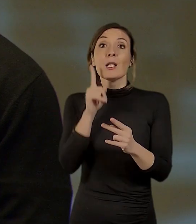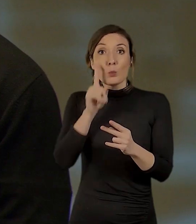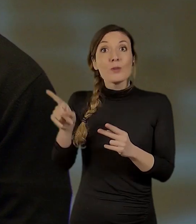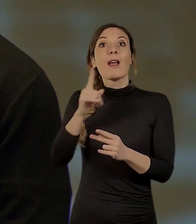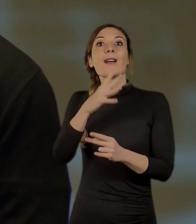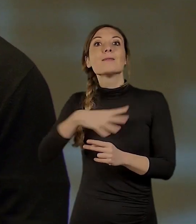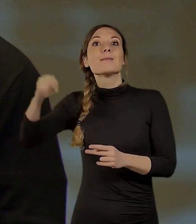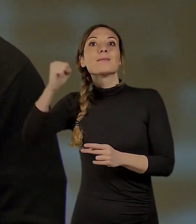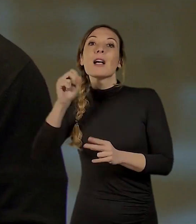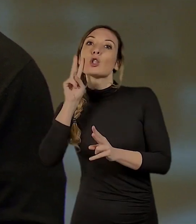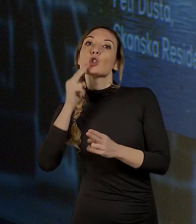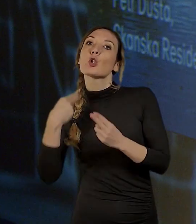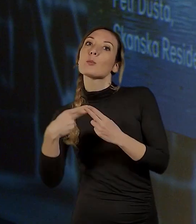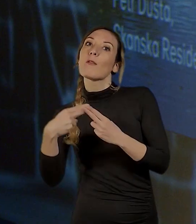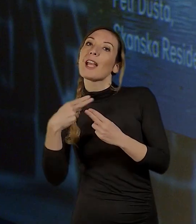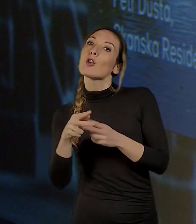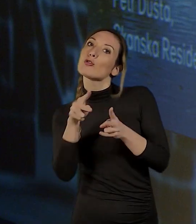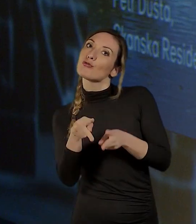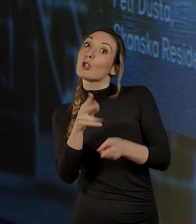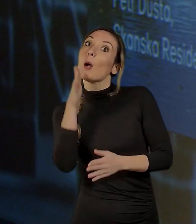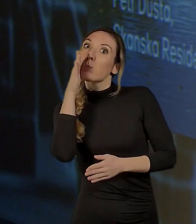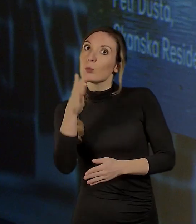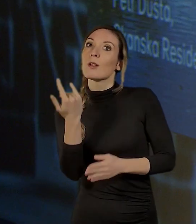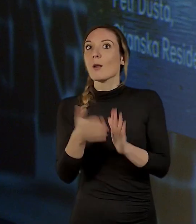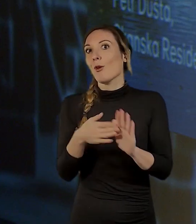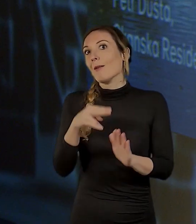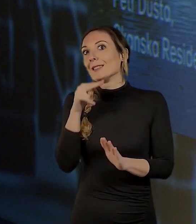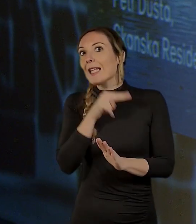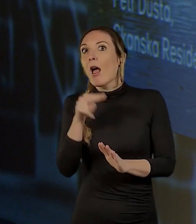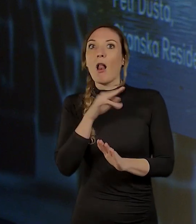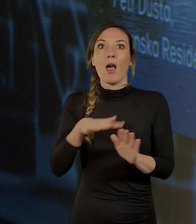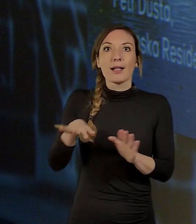An amendment has been issued that addresses parking minimums, which mainly concern the center.